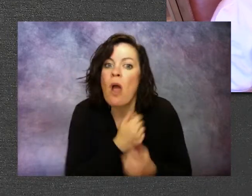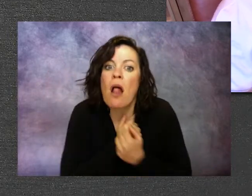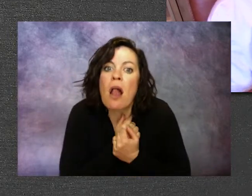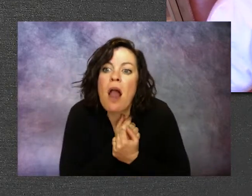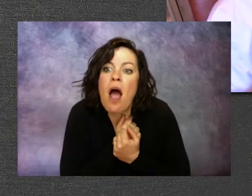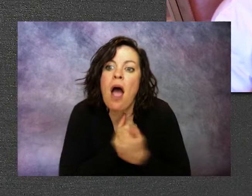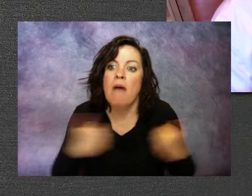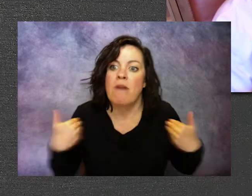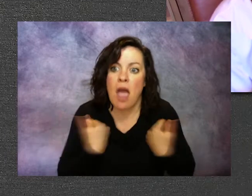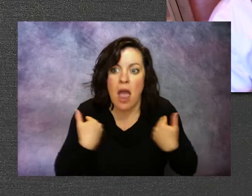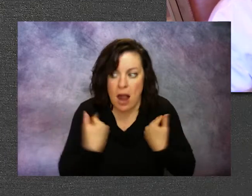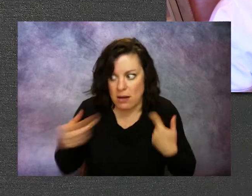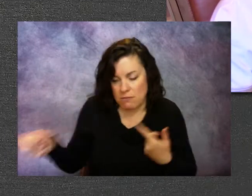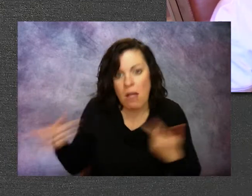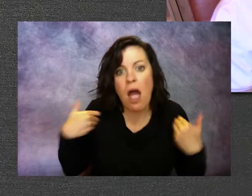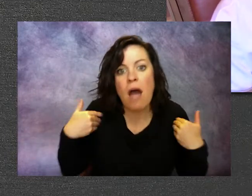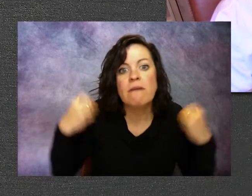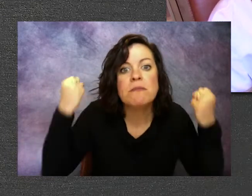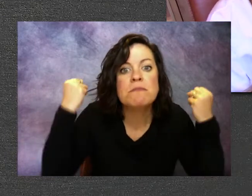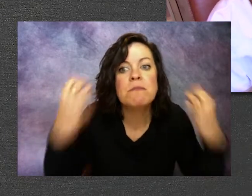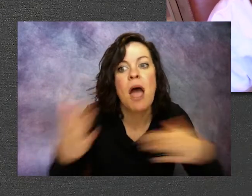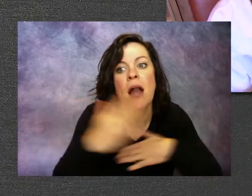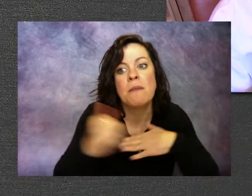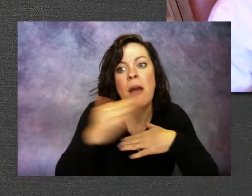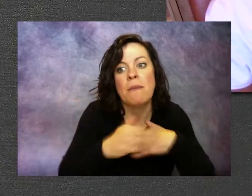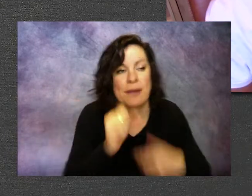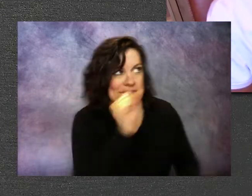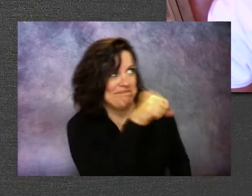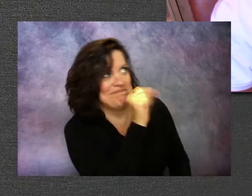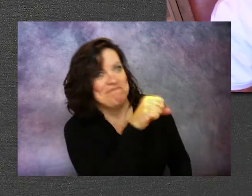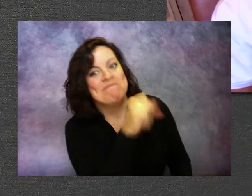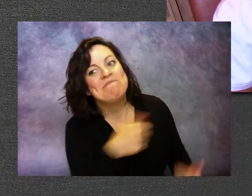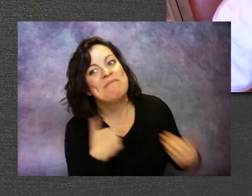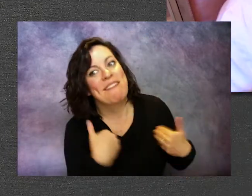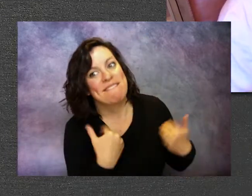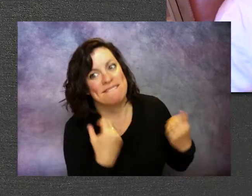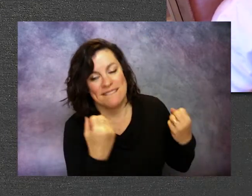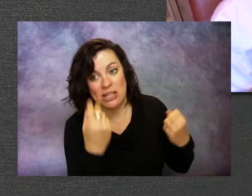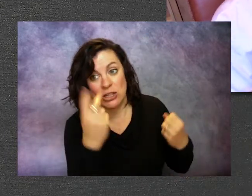of pets at home, don't you? Yeah. How many? Two dogs and four cats.